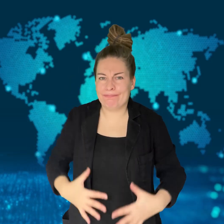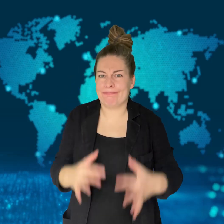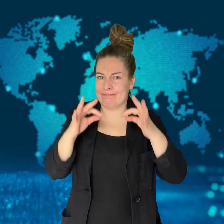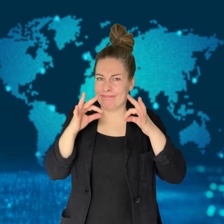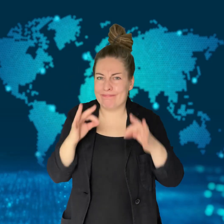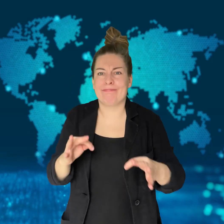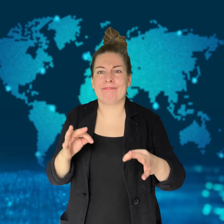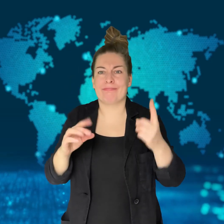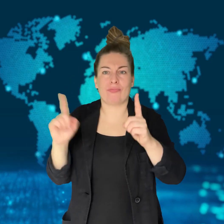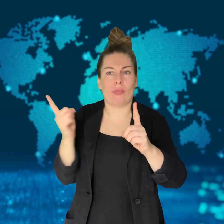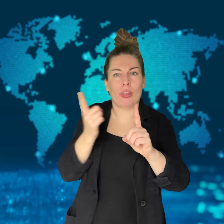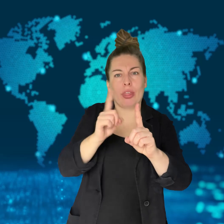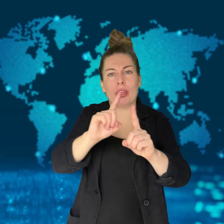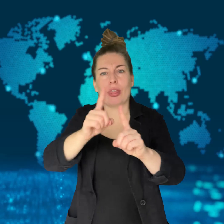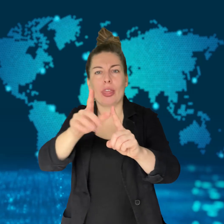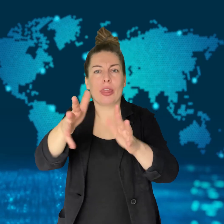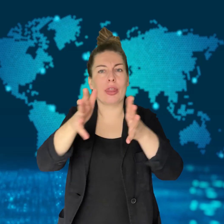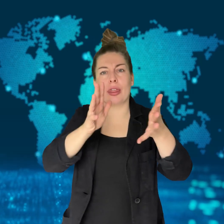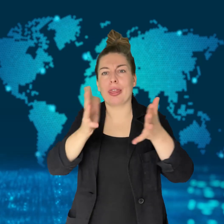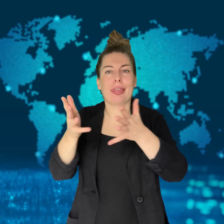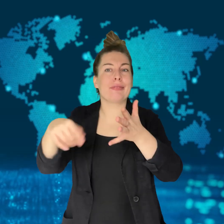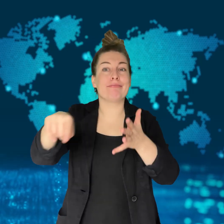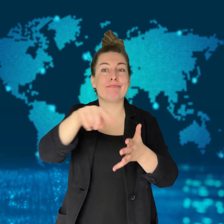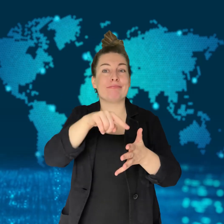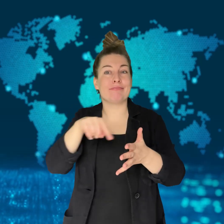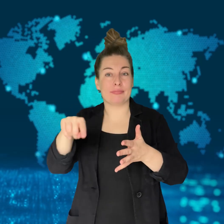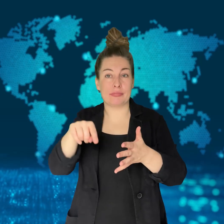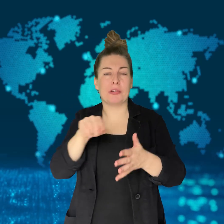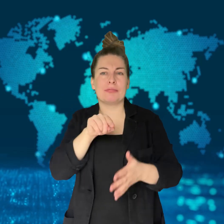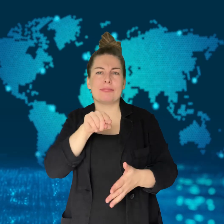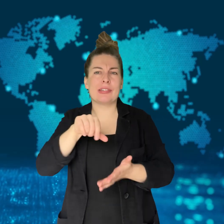and loose-fitting clothing in public.